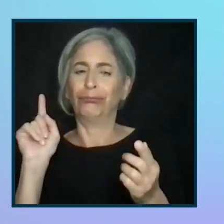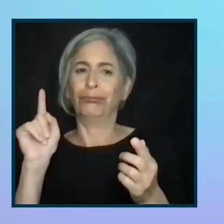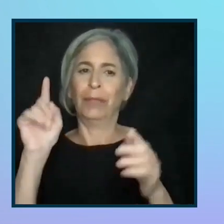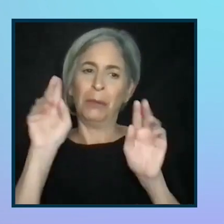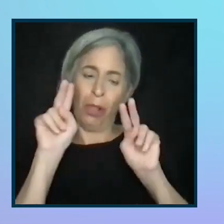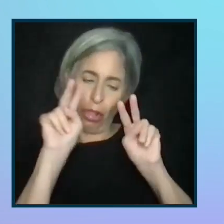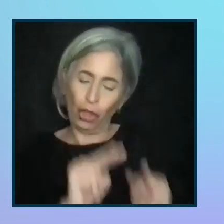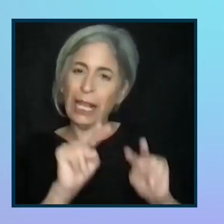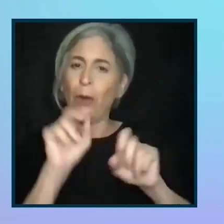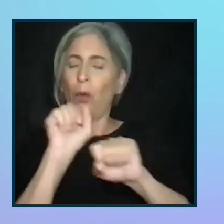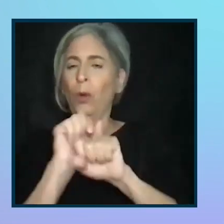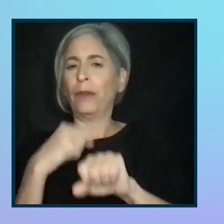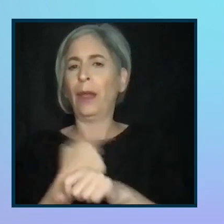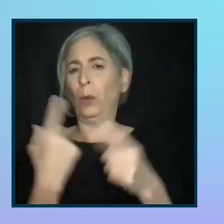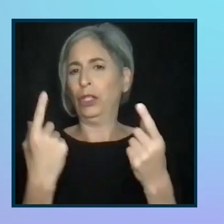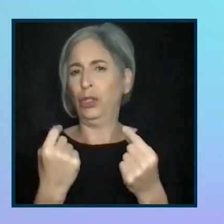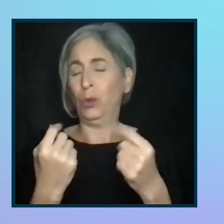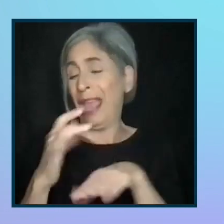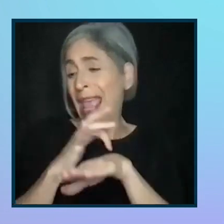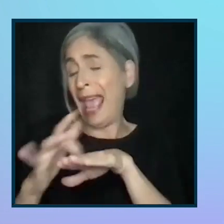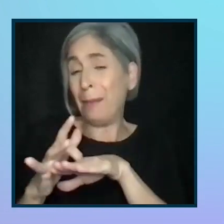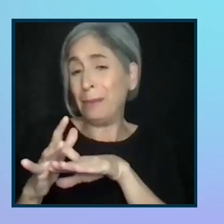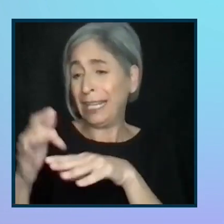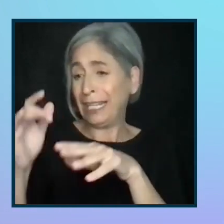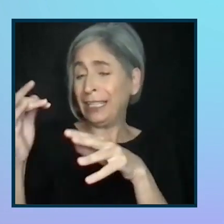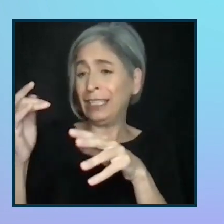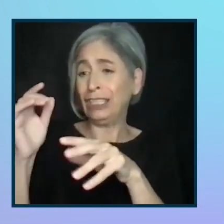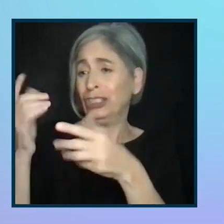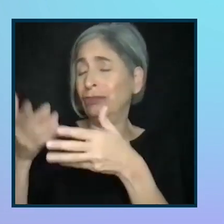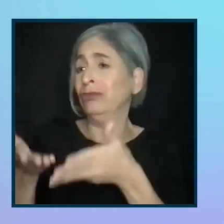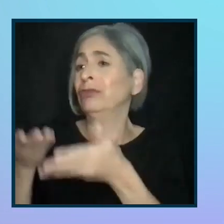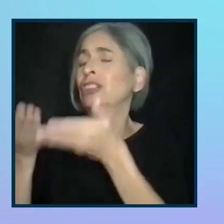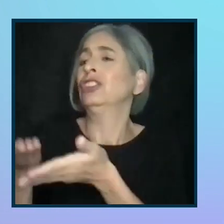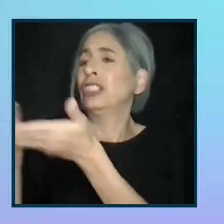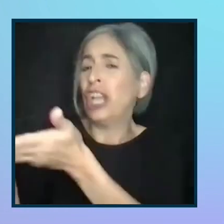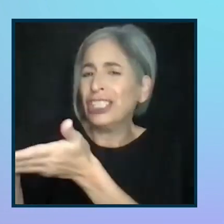make it harder for us to do the work that we're trying to do internally at a lot of these corporations.